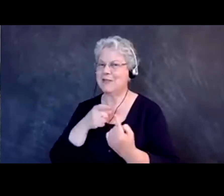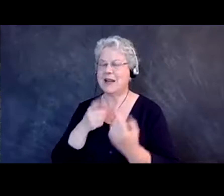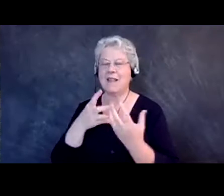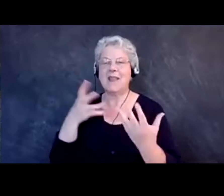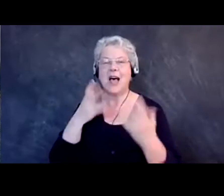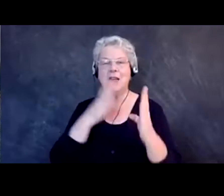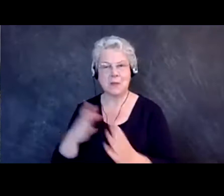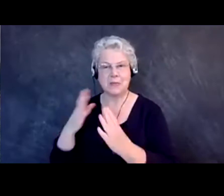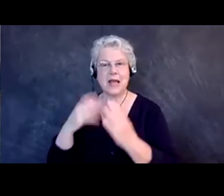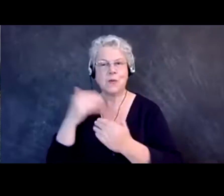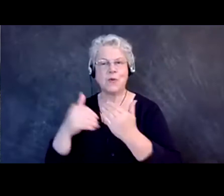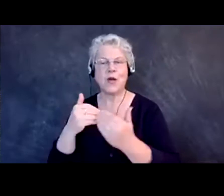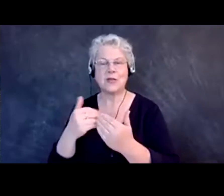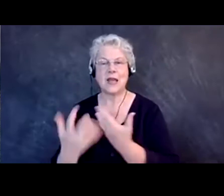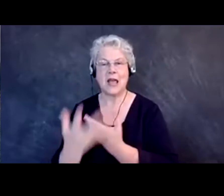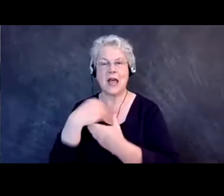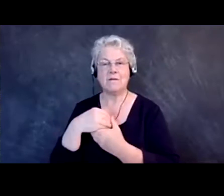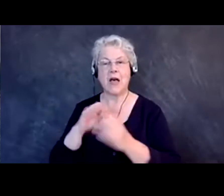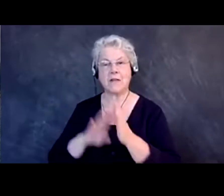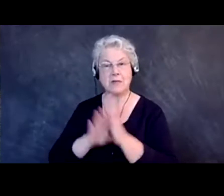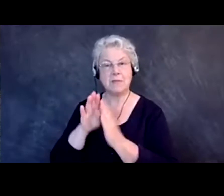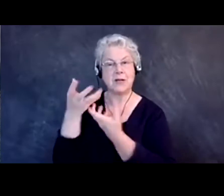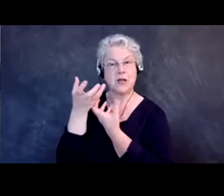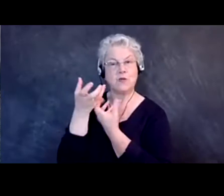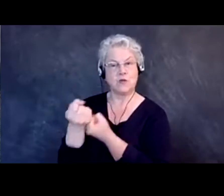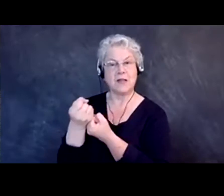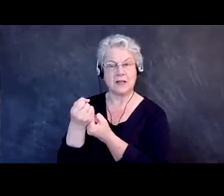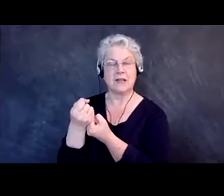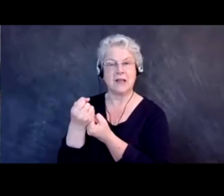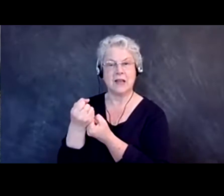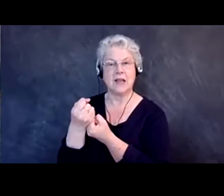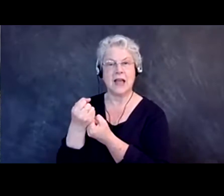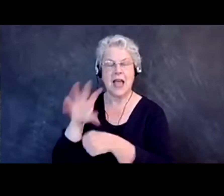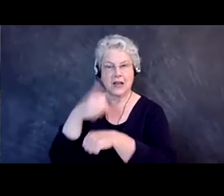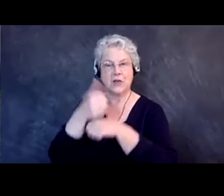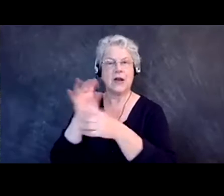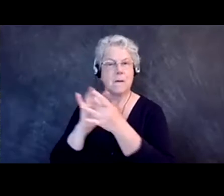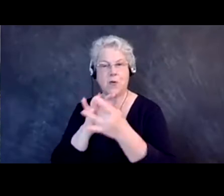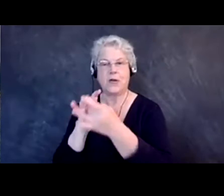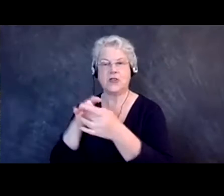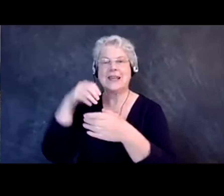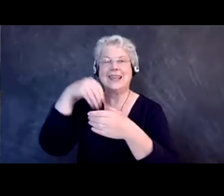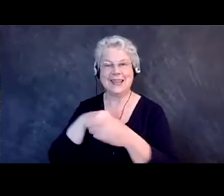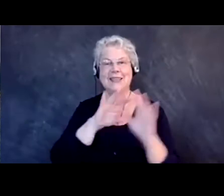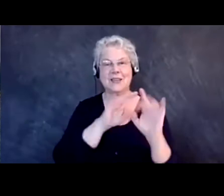involves building trust and creating relationships within departments and communication. So I think